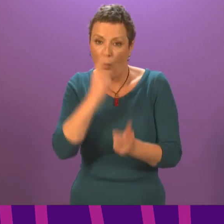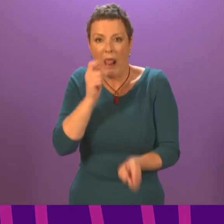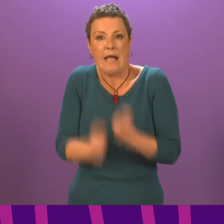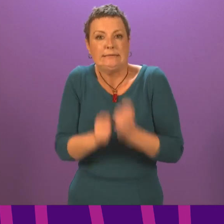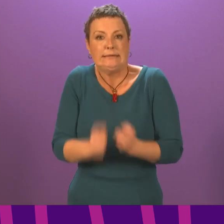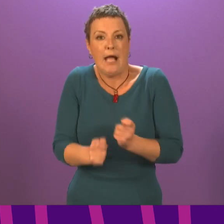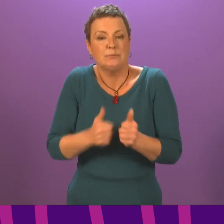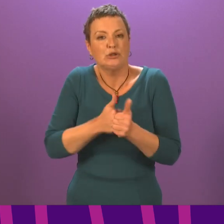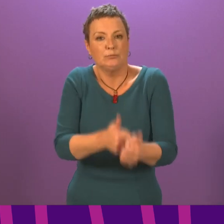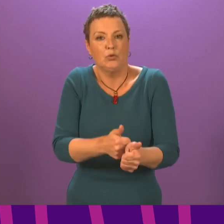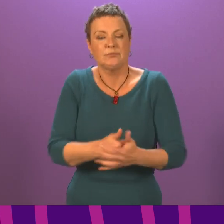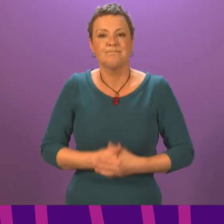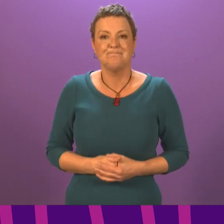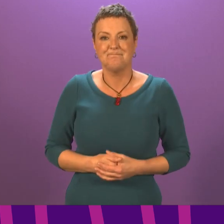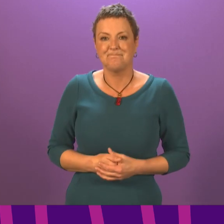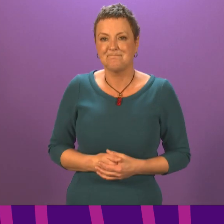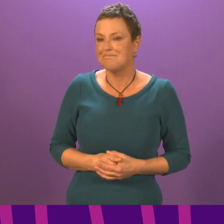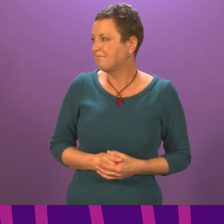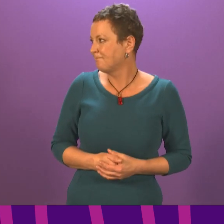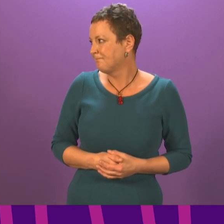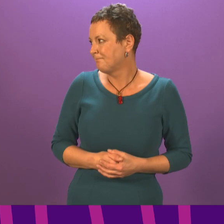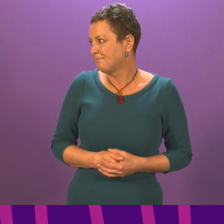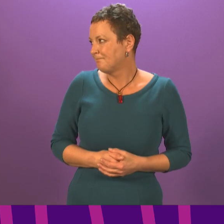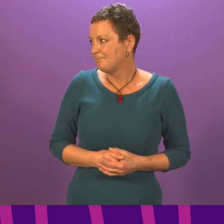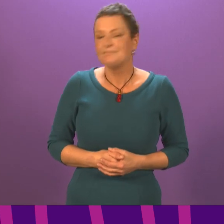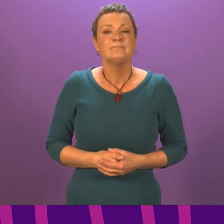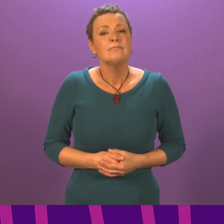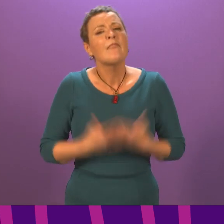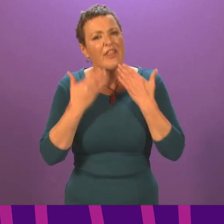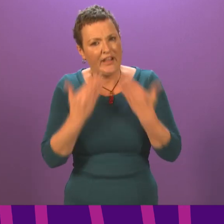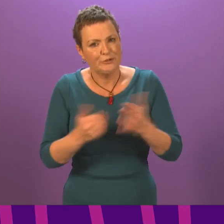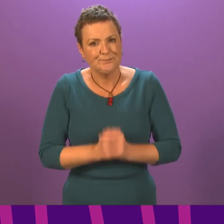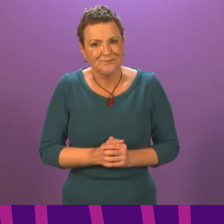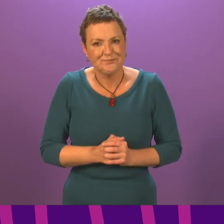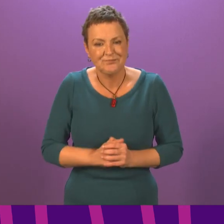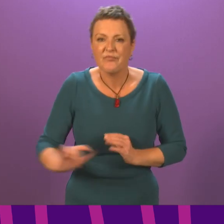Edward Mountain (Highlands and Islands) (Con): On 1 December, I asked the First Minister